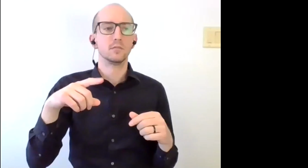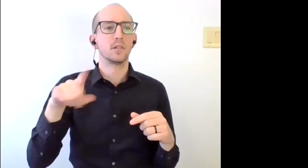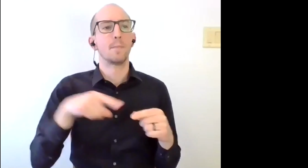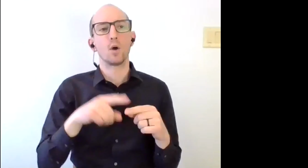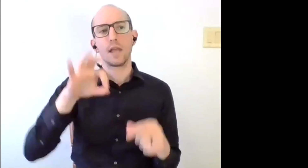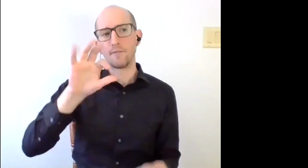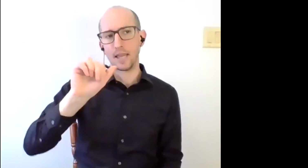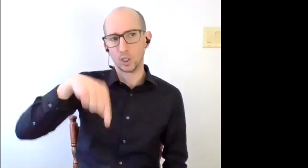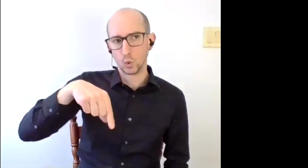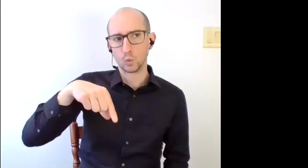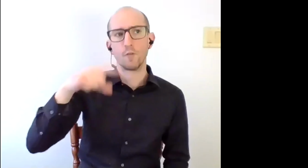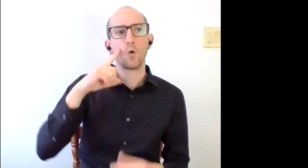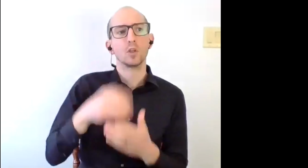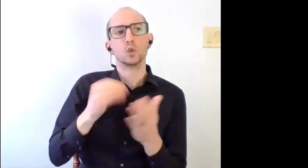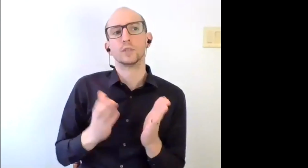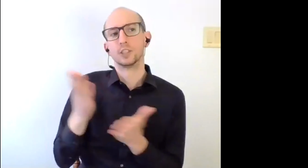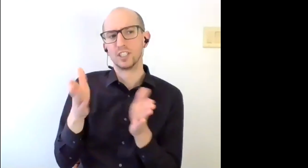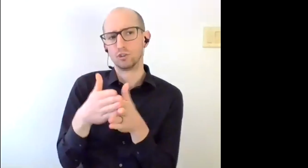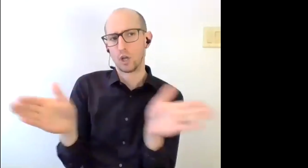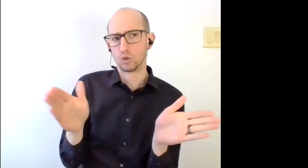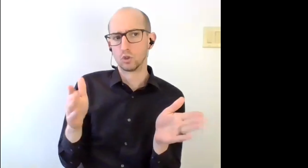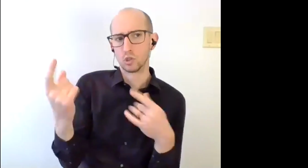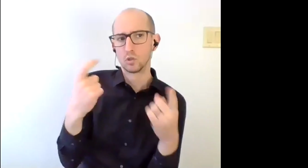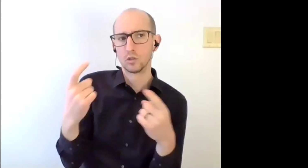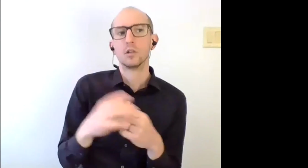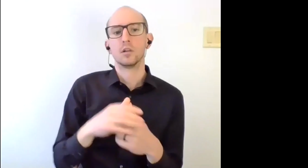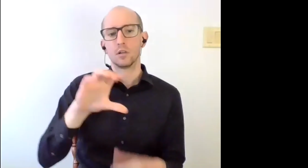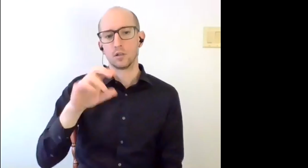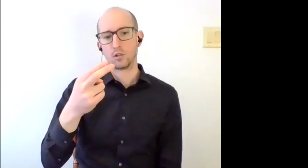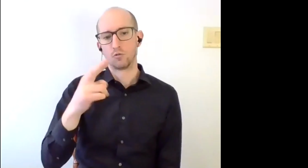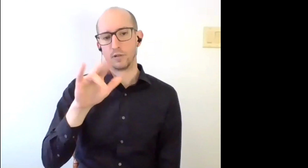thing but I'll wait until you're done. » No, go ahead.